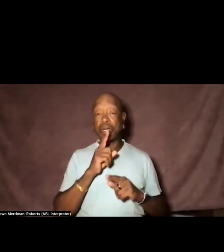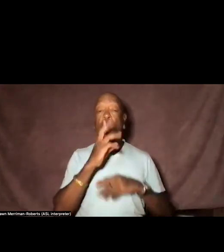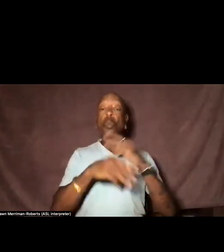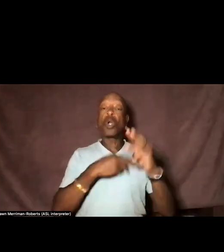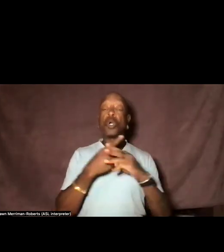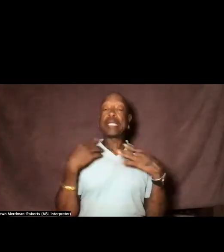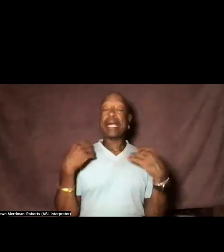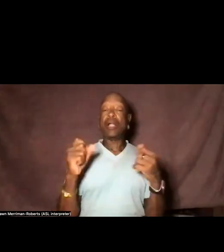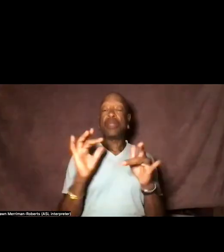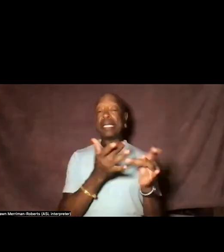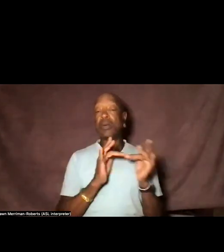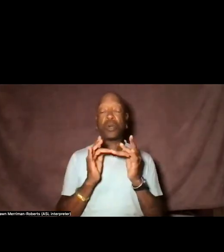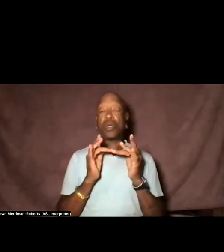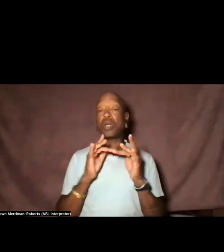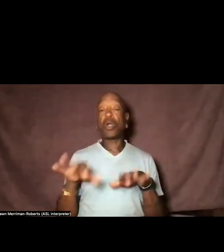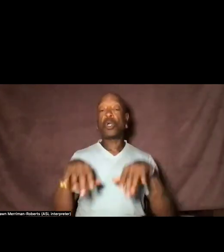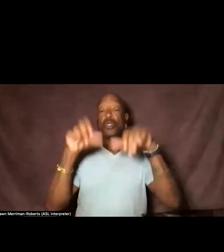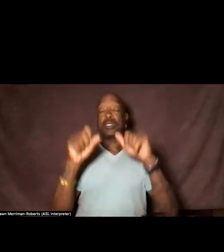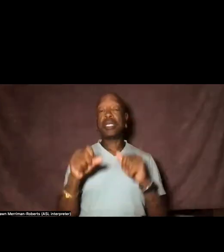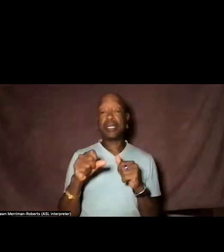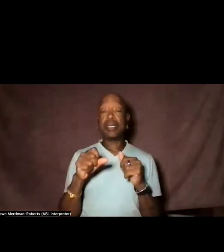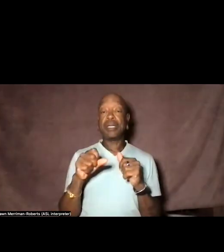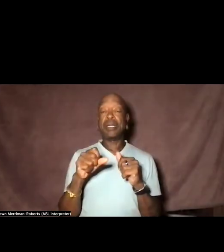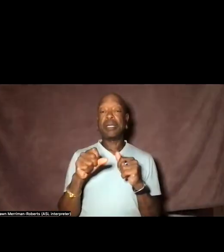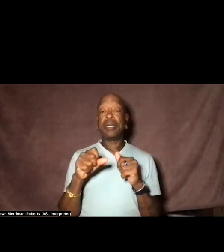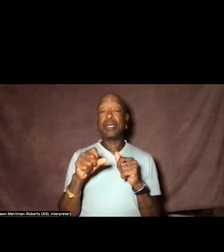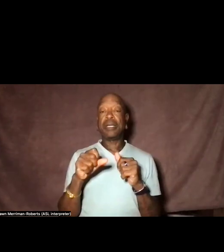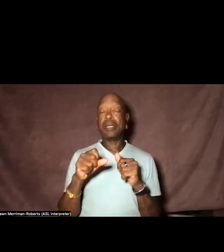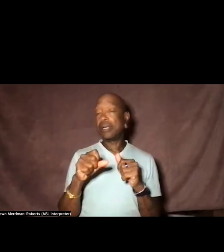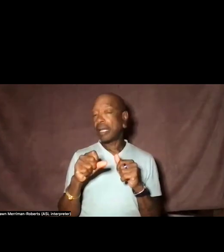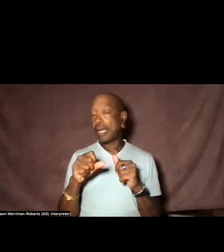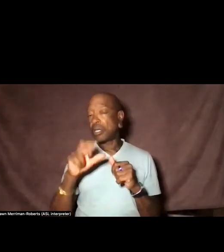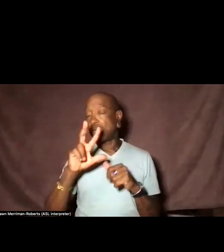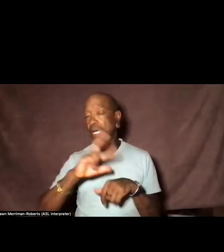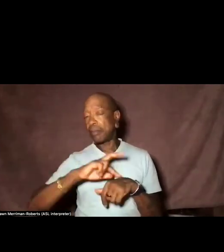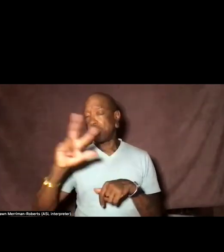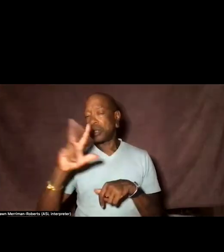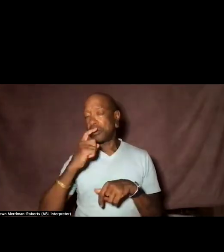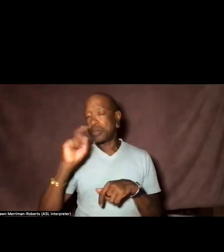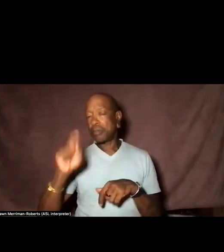are hosting phonebanks every single Friday at 3PM Eastern to demand that electeds and tourism